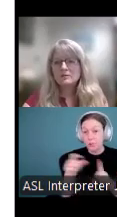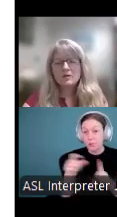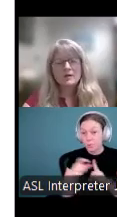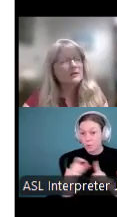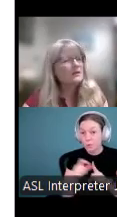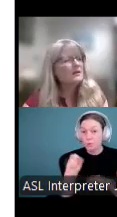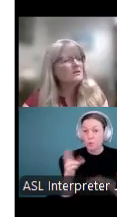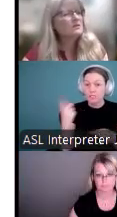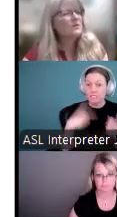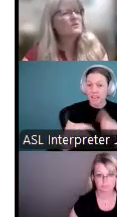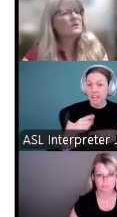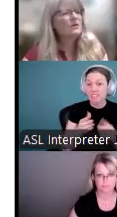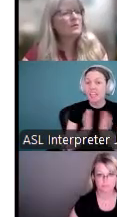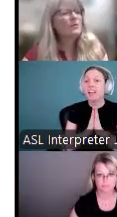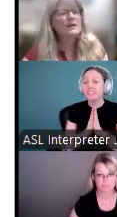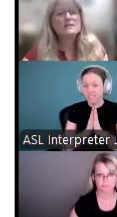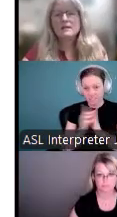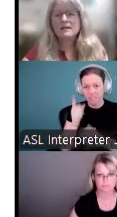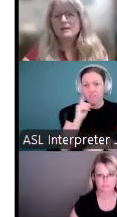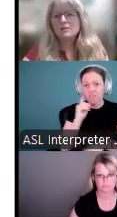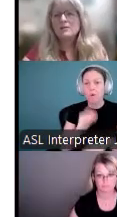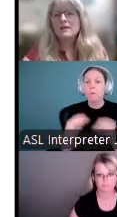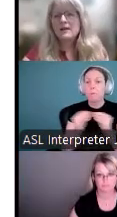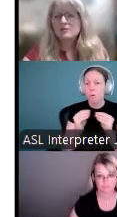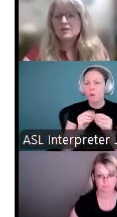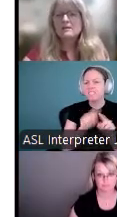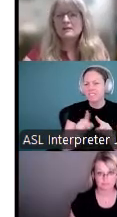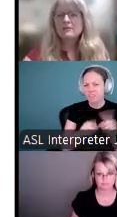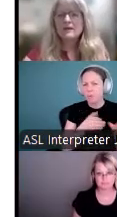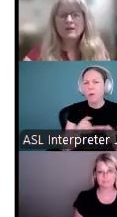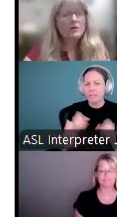for more? So, those are ways that you can actually identify.